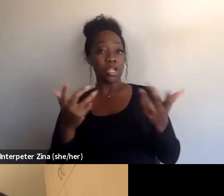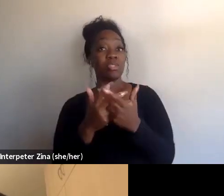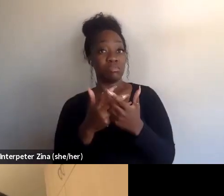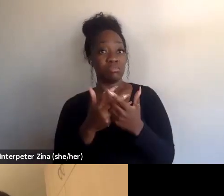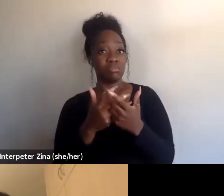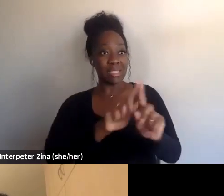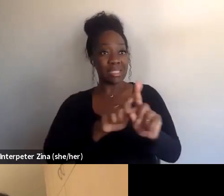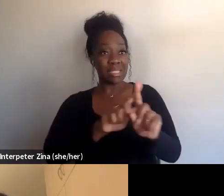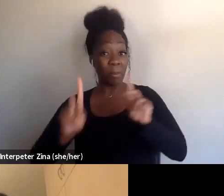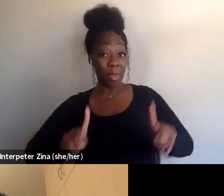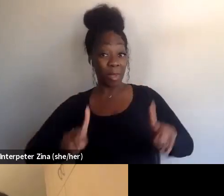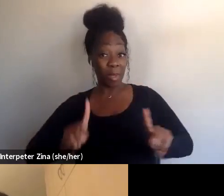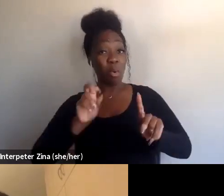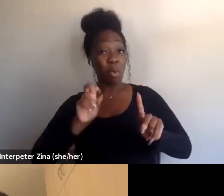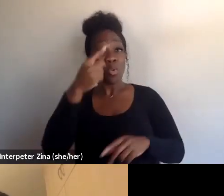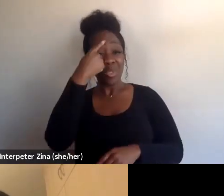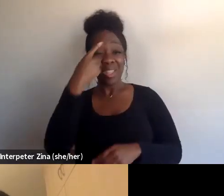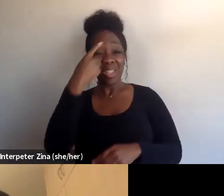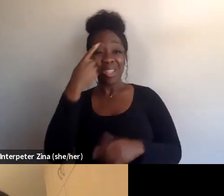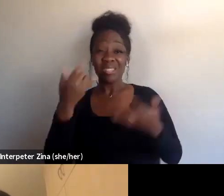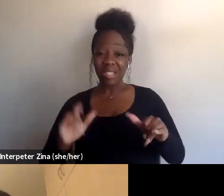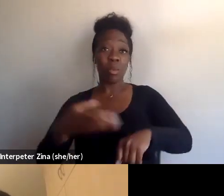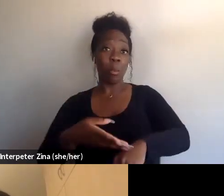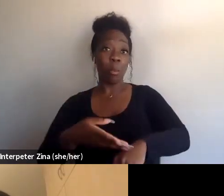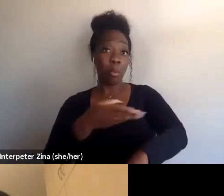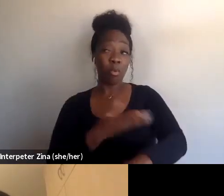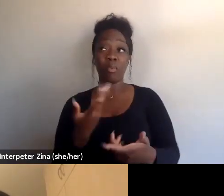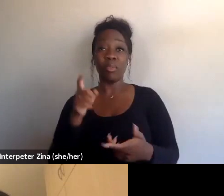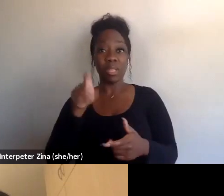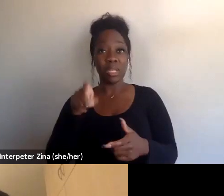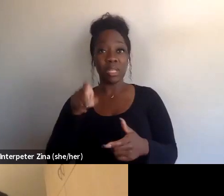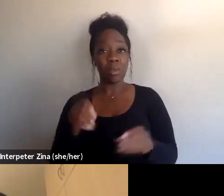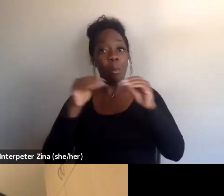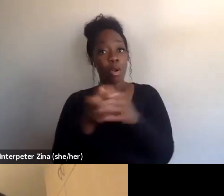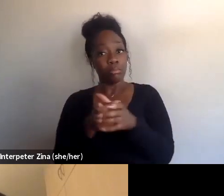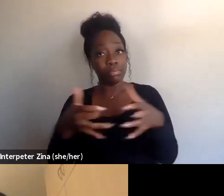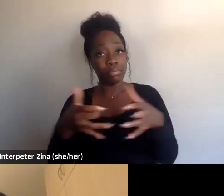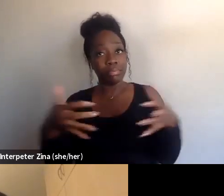where there's room for improvement to expand opportunities in the sector?